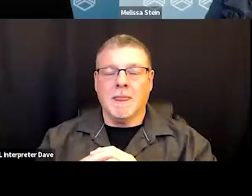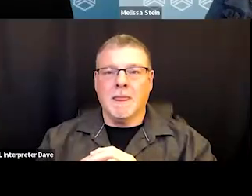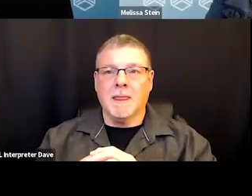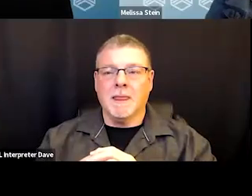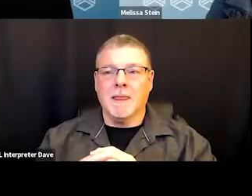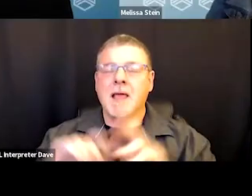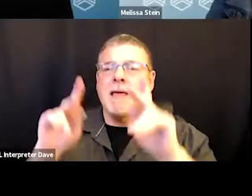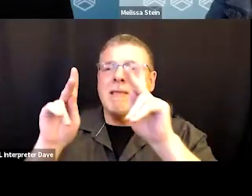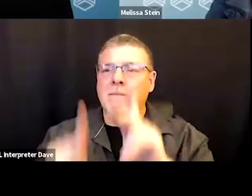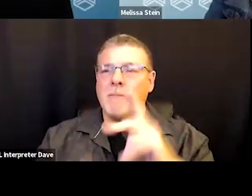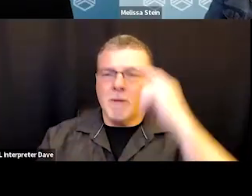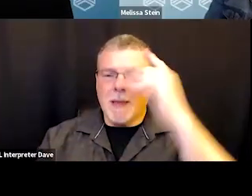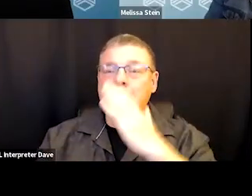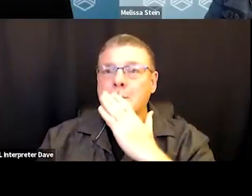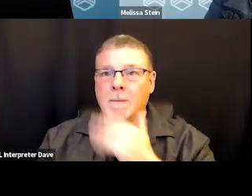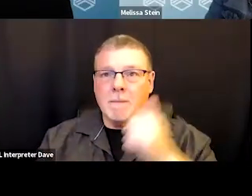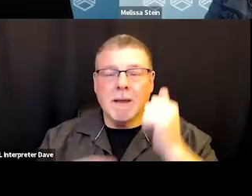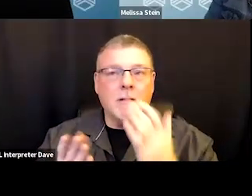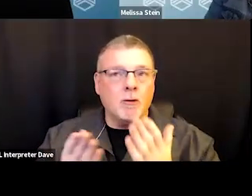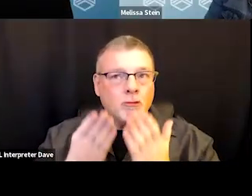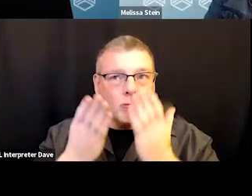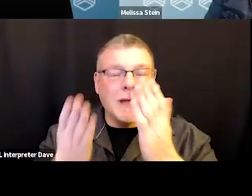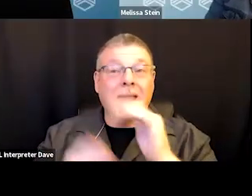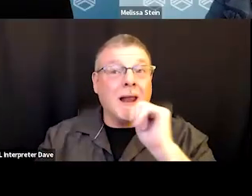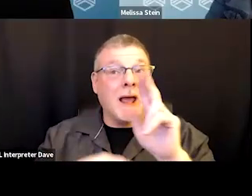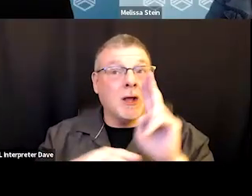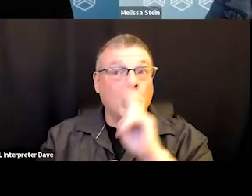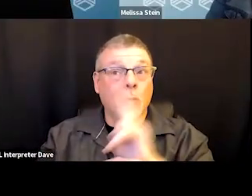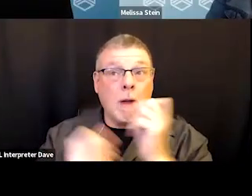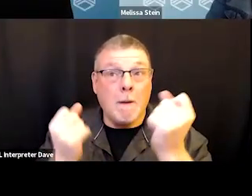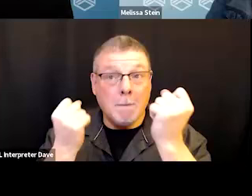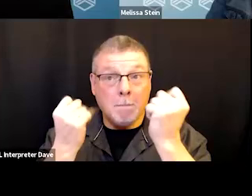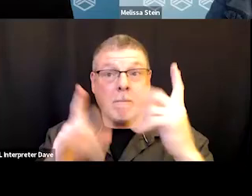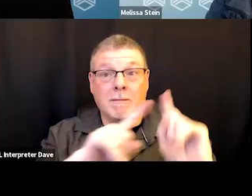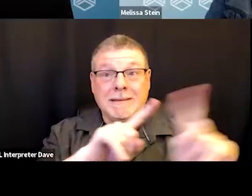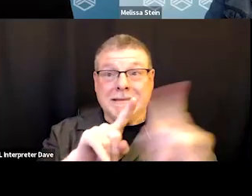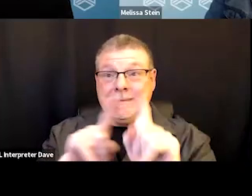that the best practice standards recommended not using multiple types of testing.